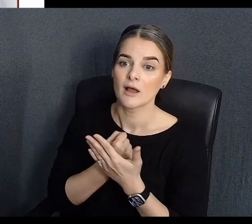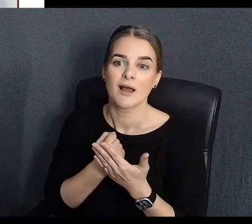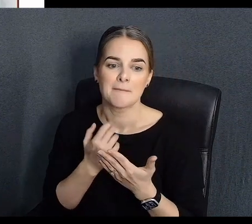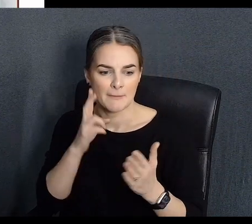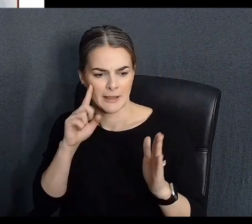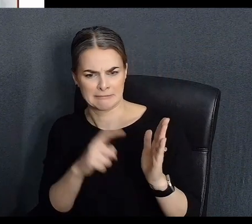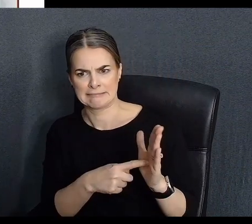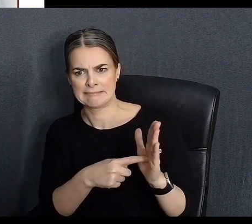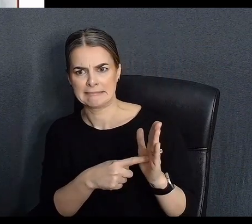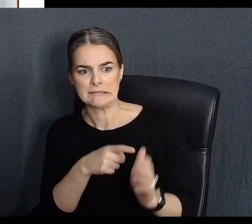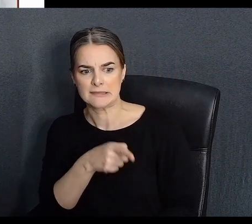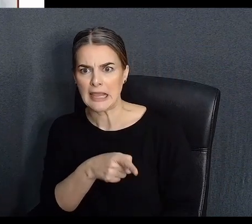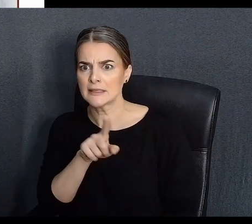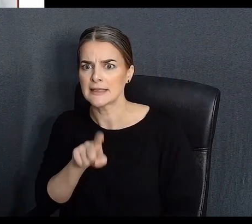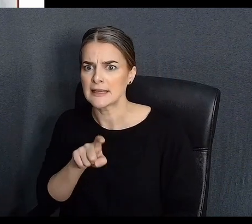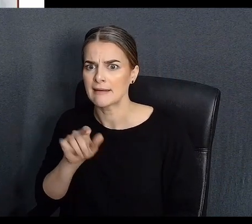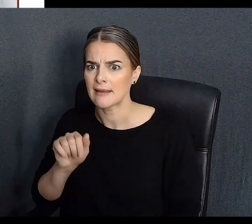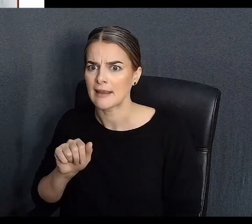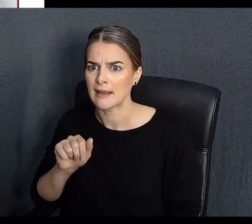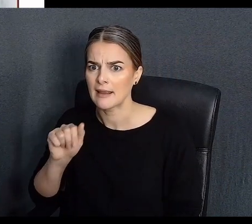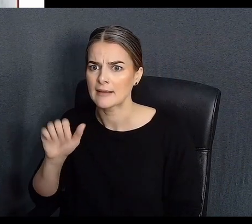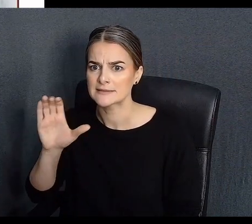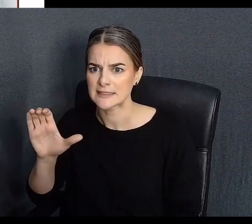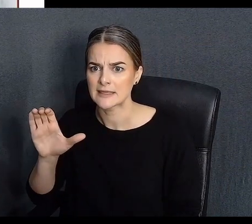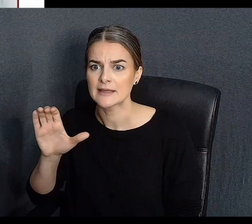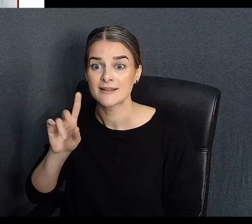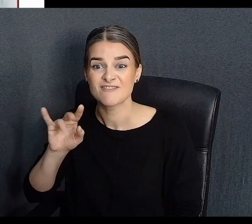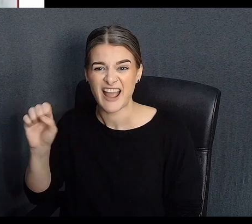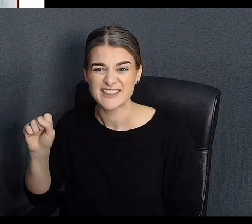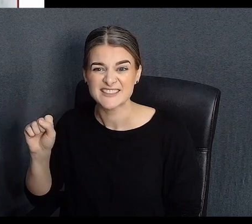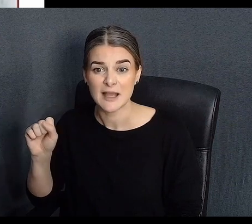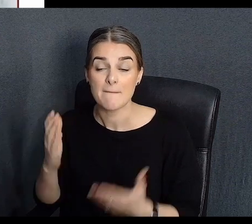but the AAC device process might be taking a little bit of time.